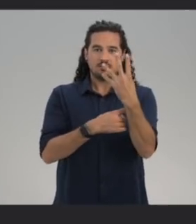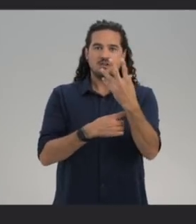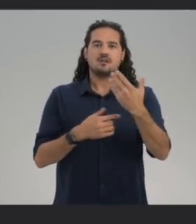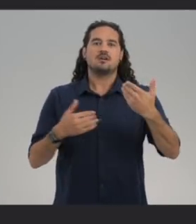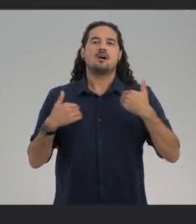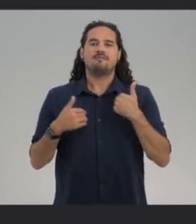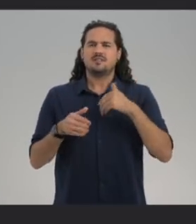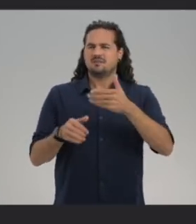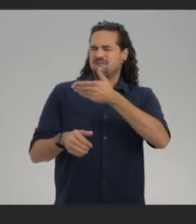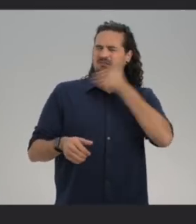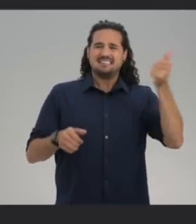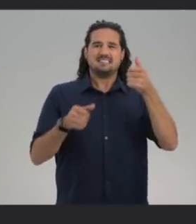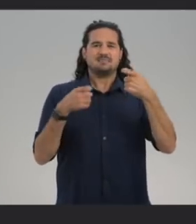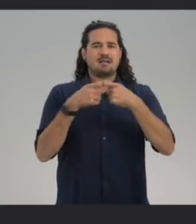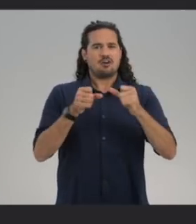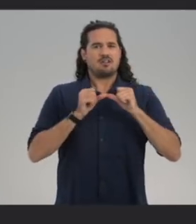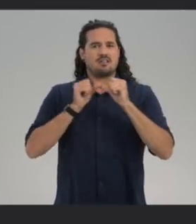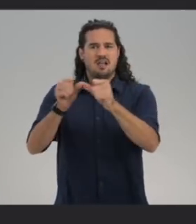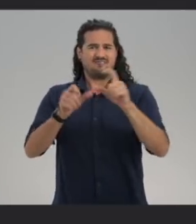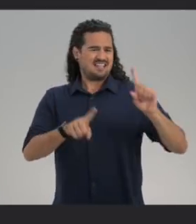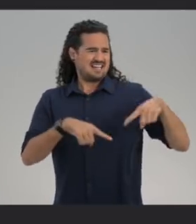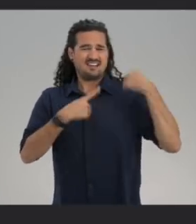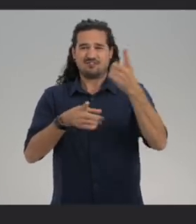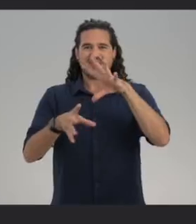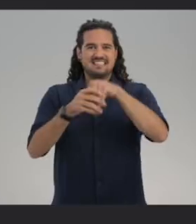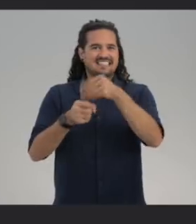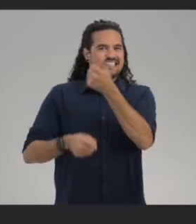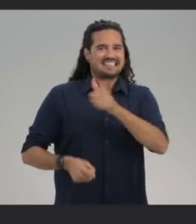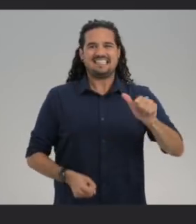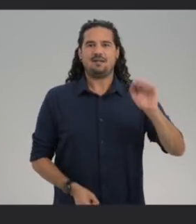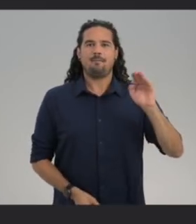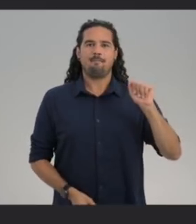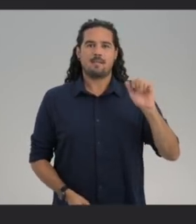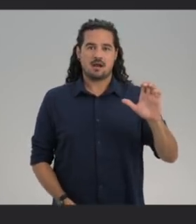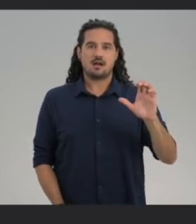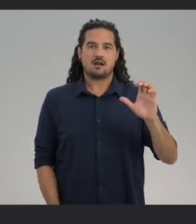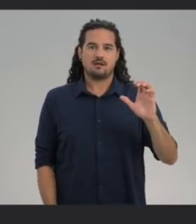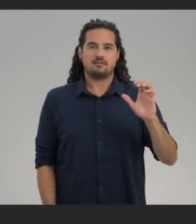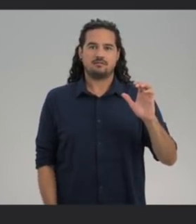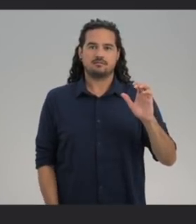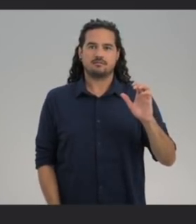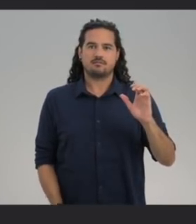it has the best battery life ever in a Mac. This is more than a massive upgrade.